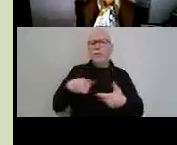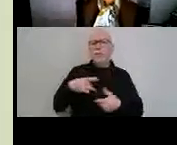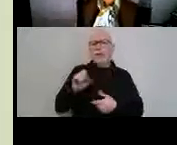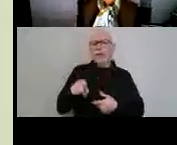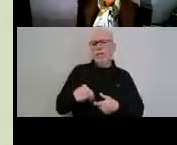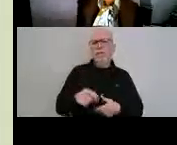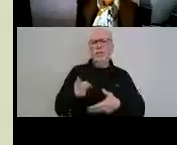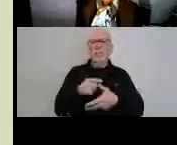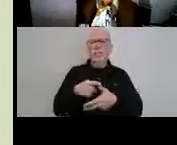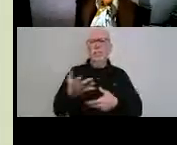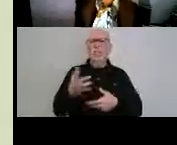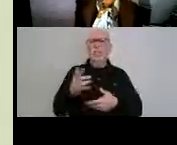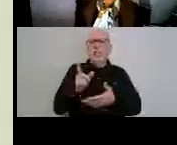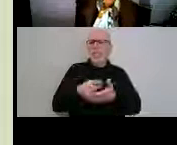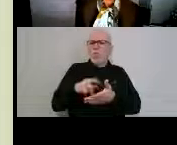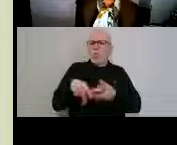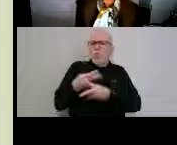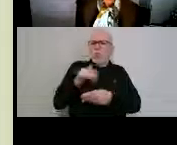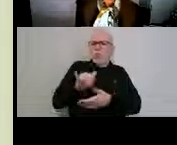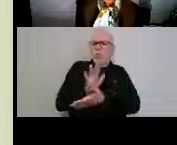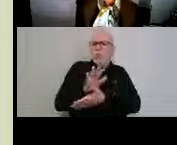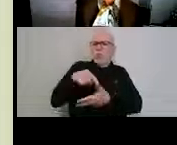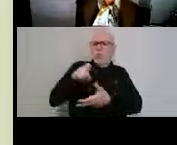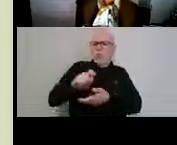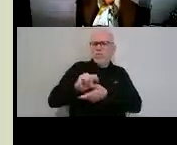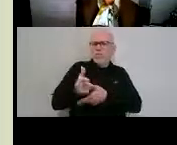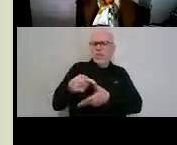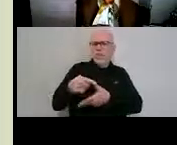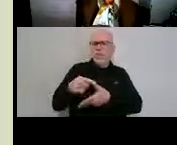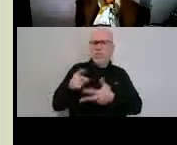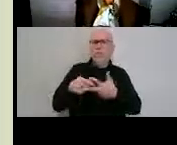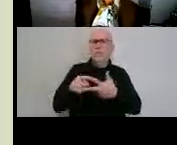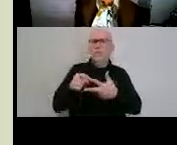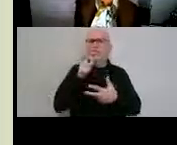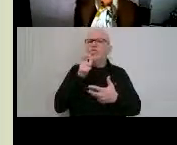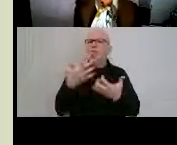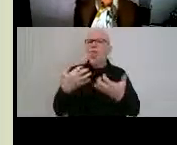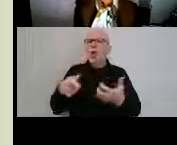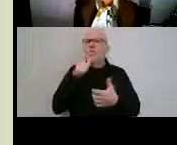First, what is the nature of the document? Second, who is the audience?